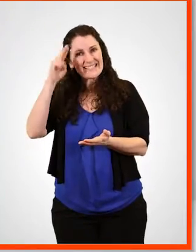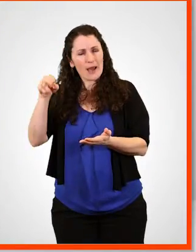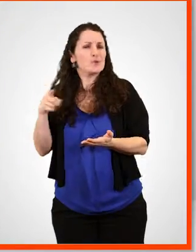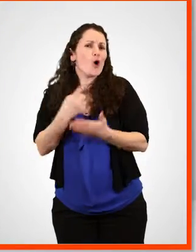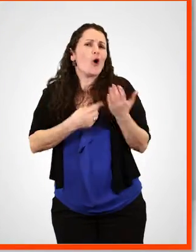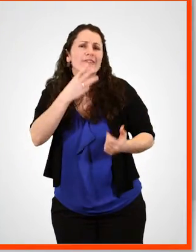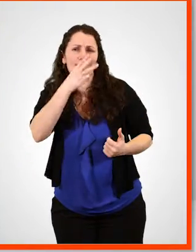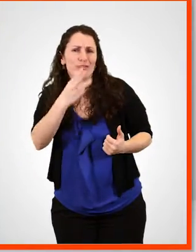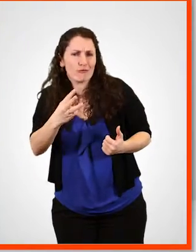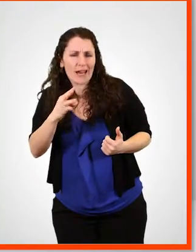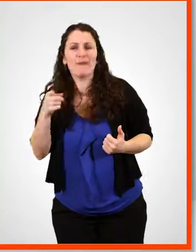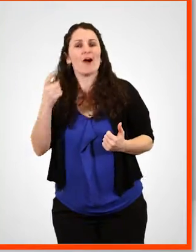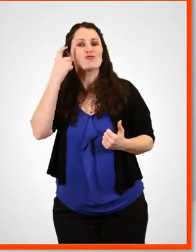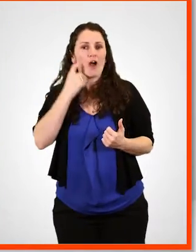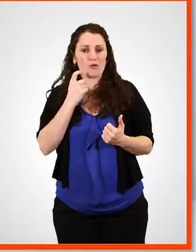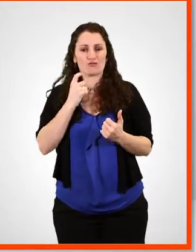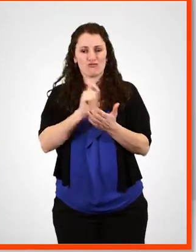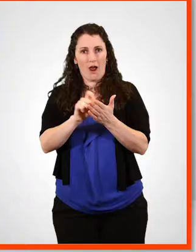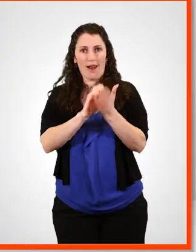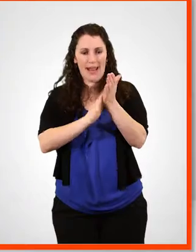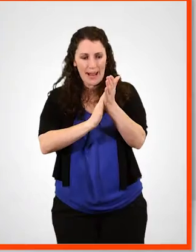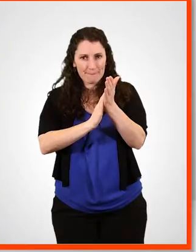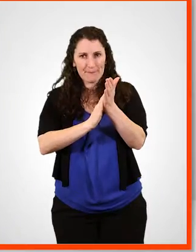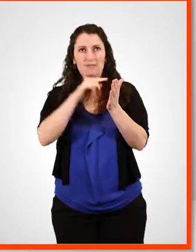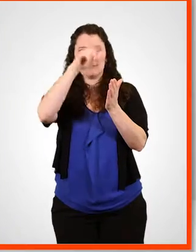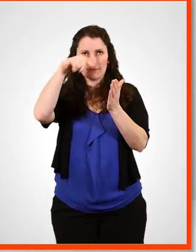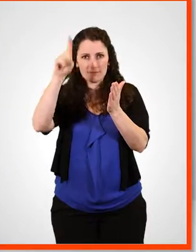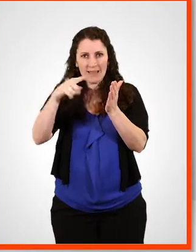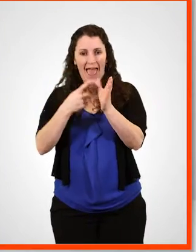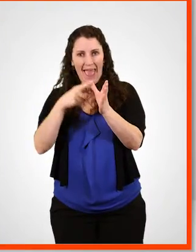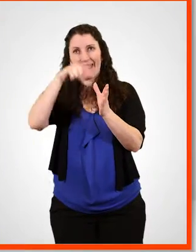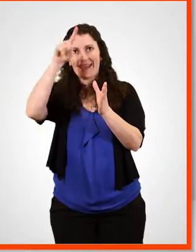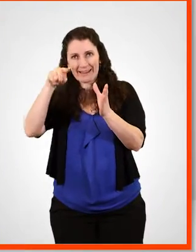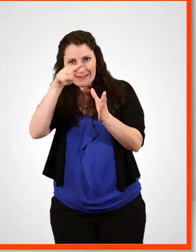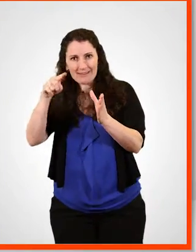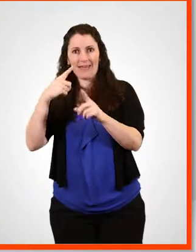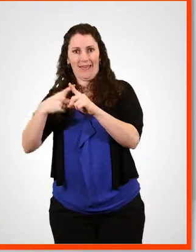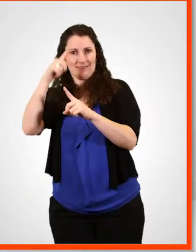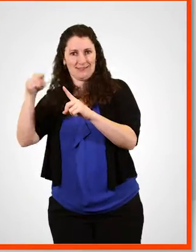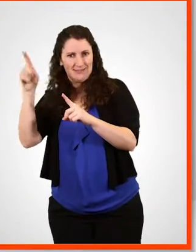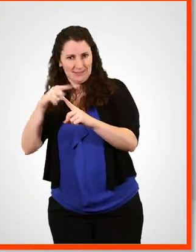but the letters he was trying to make were the upper case letters M and A and X, he was not going for the lower case letters.